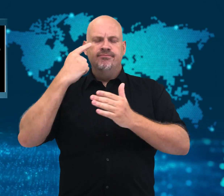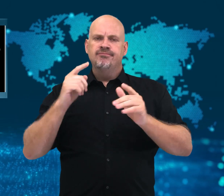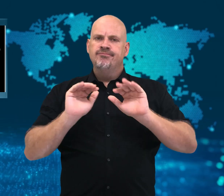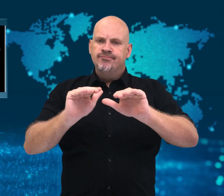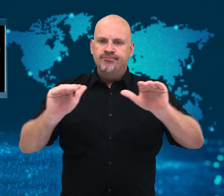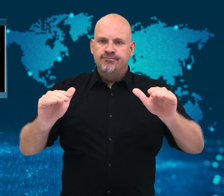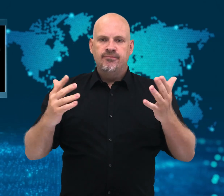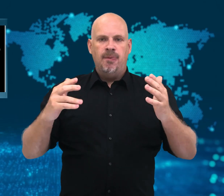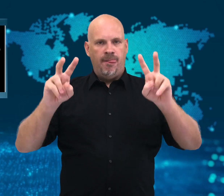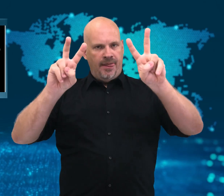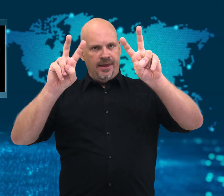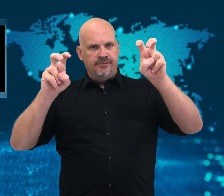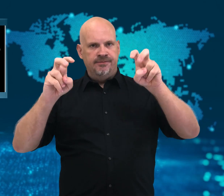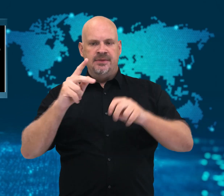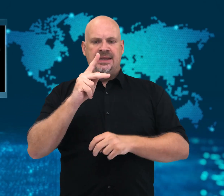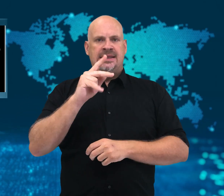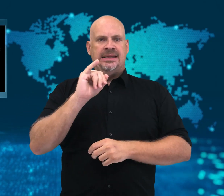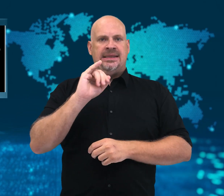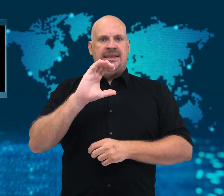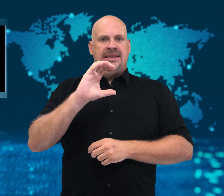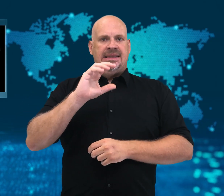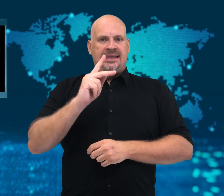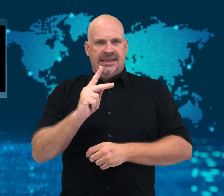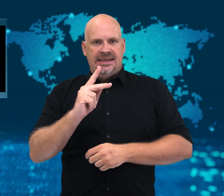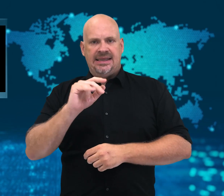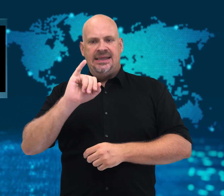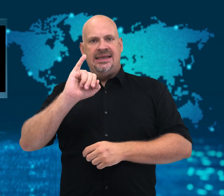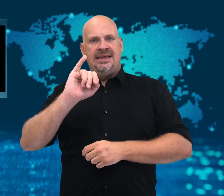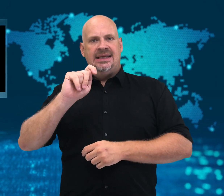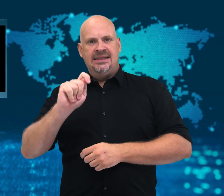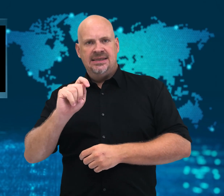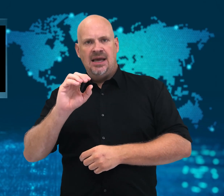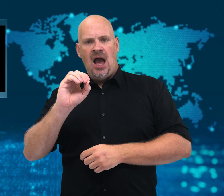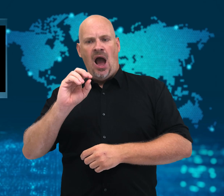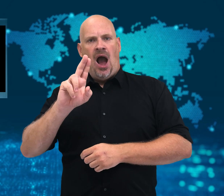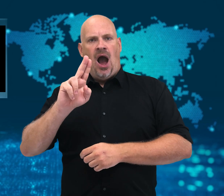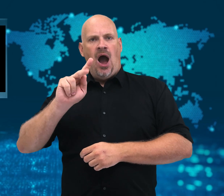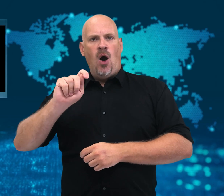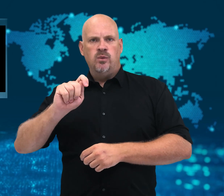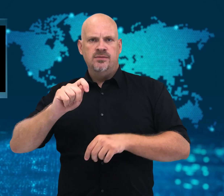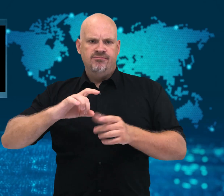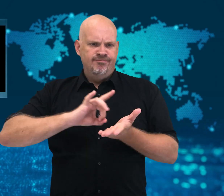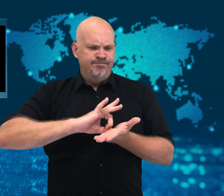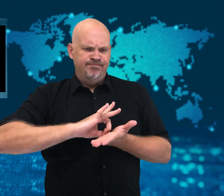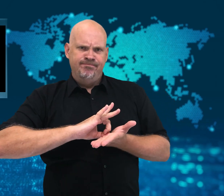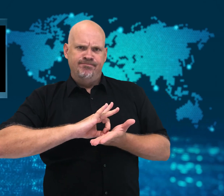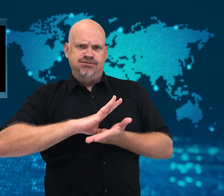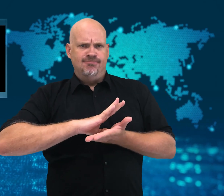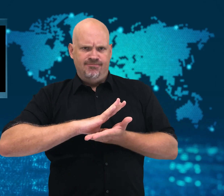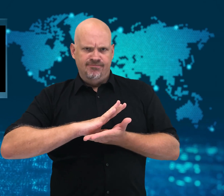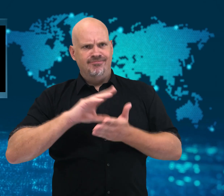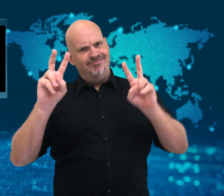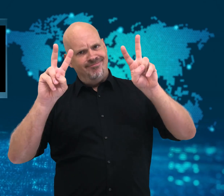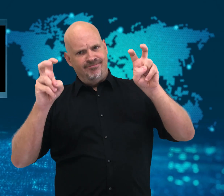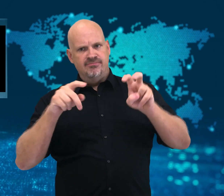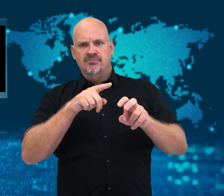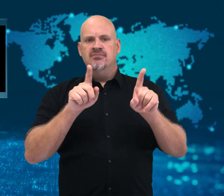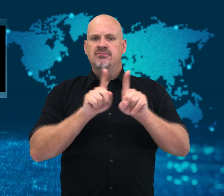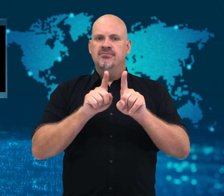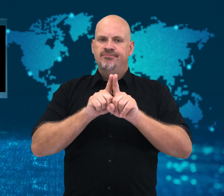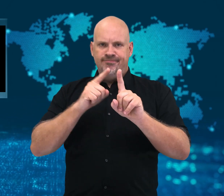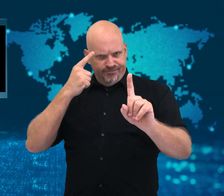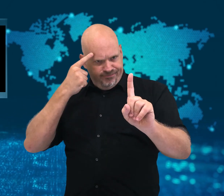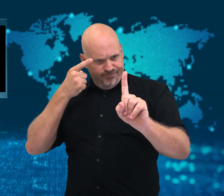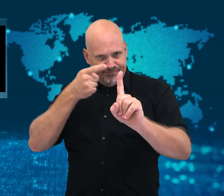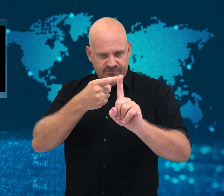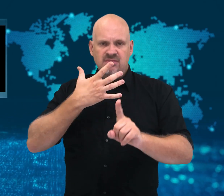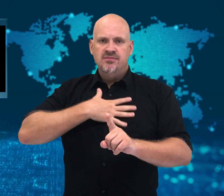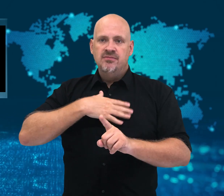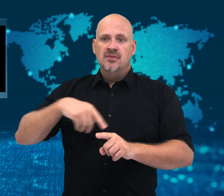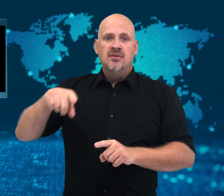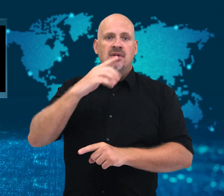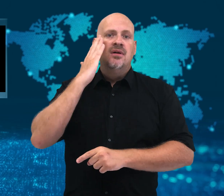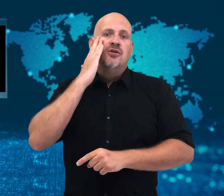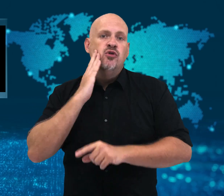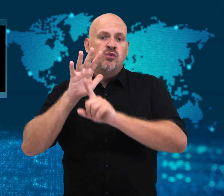“Kick It Out” which aims to eliminate racism within